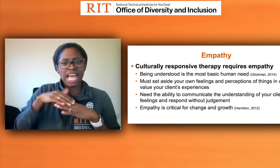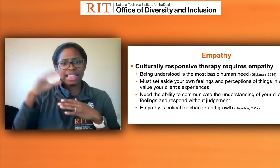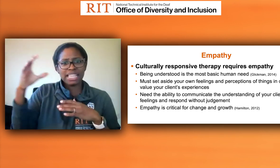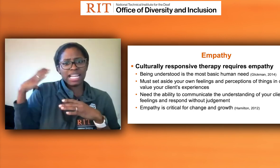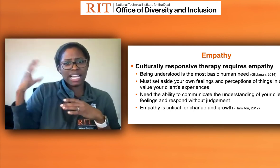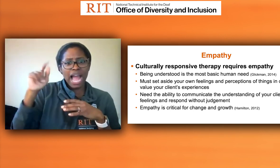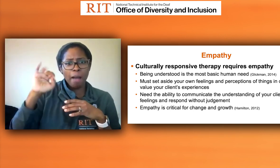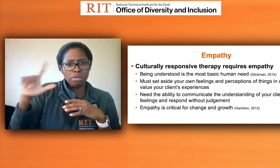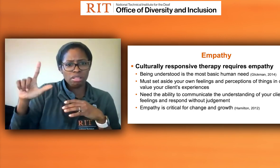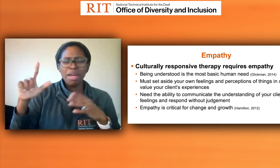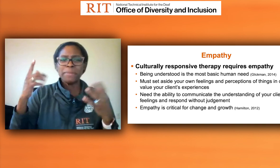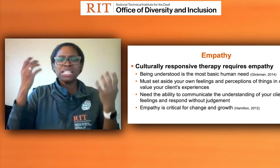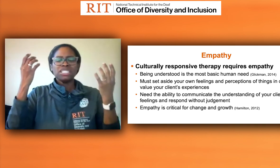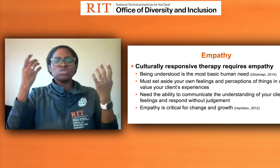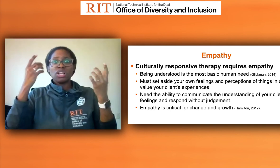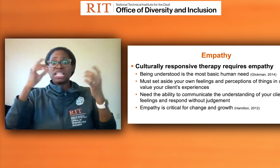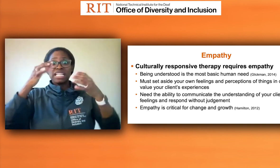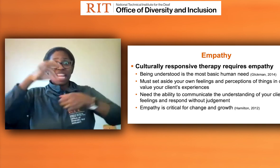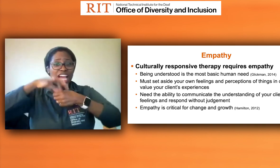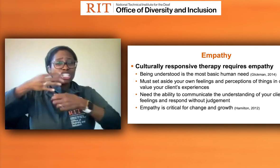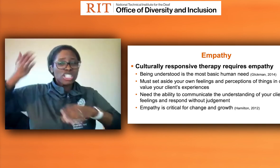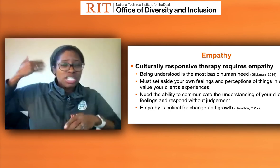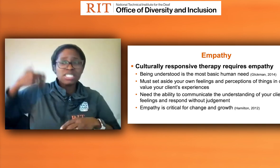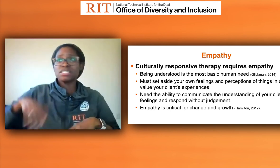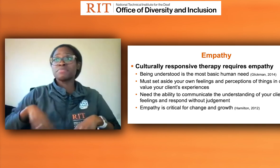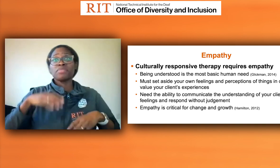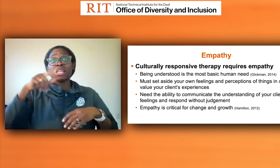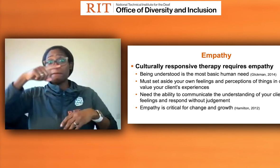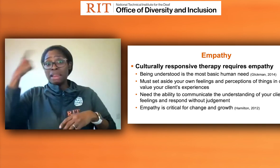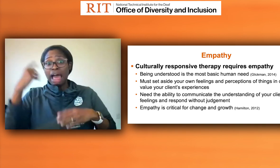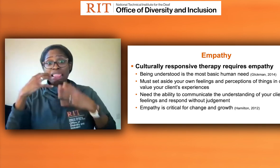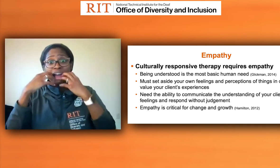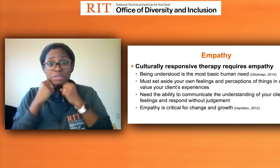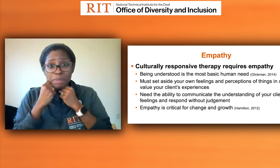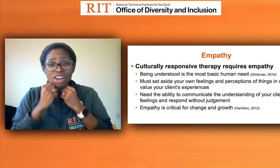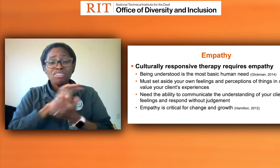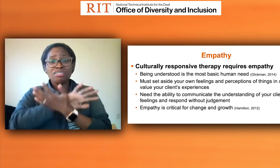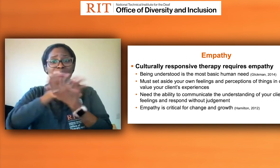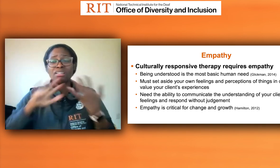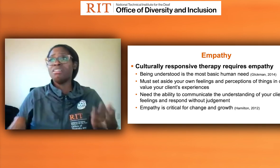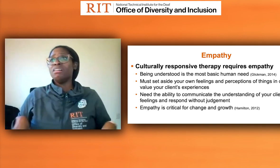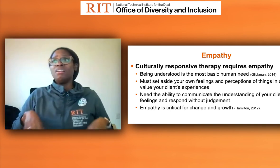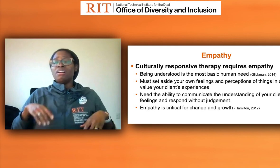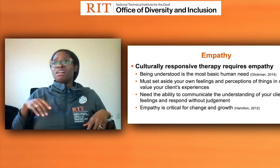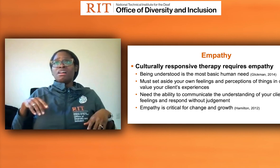horrific events that happened in the Capitol Building last week. We also know the elections are not too far in our past.